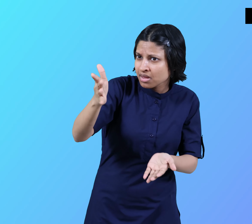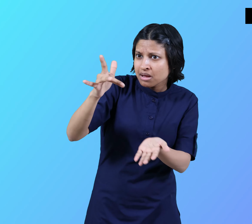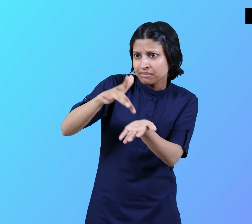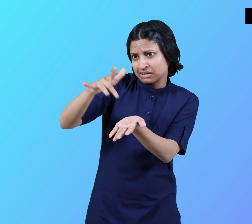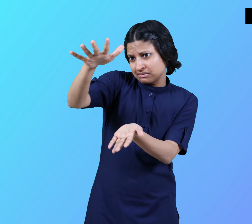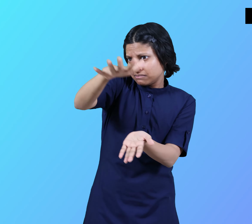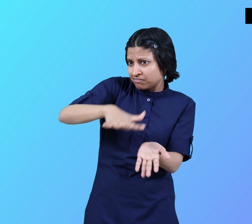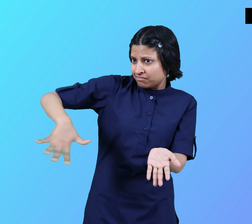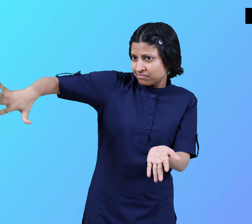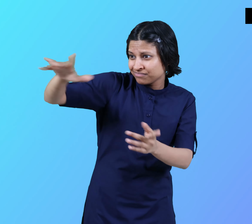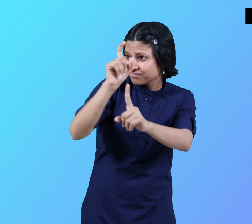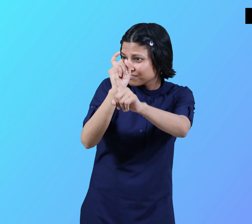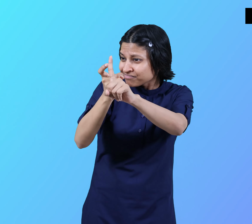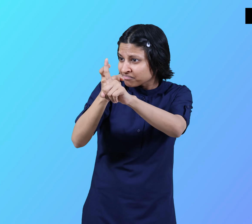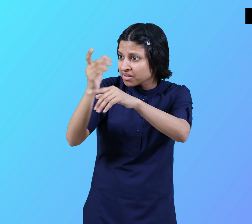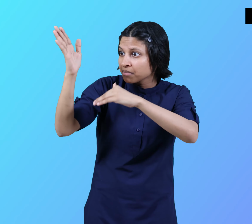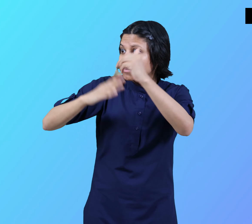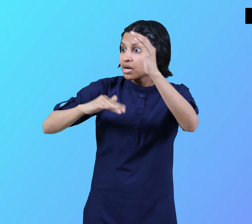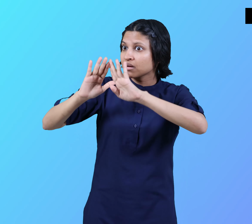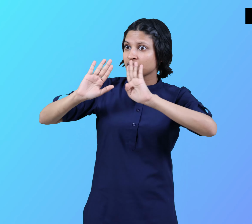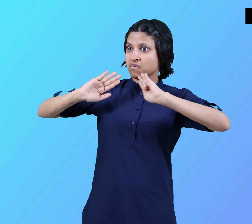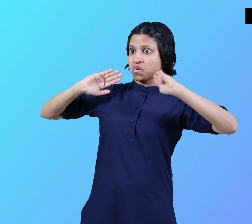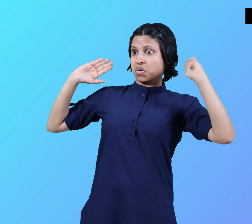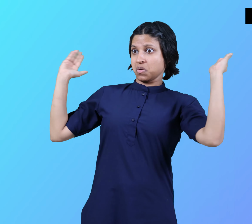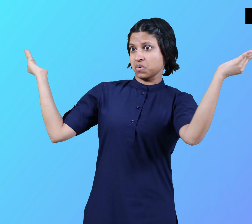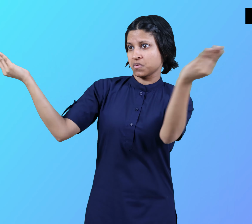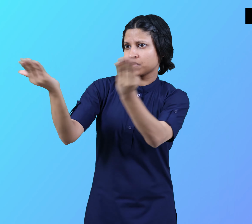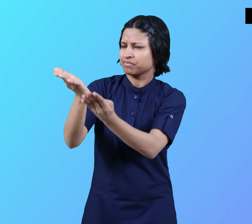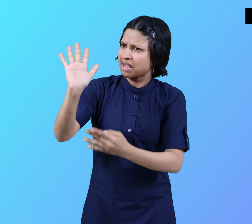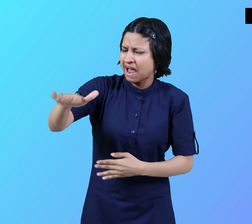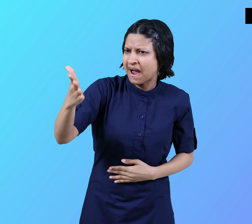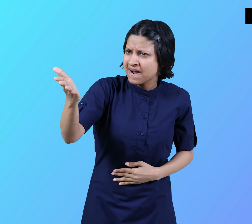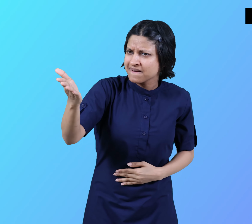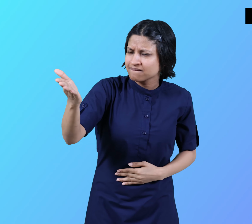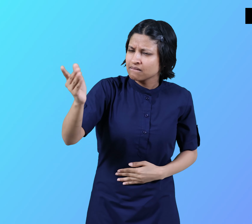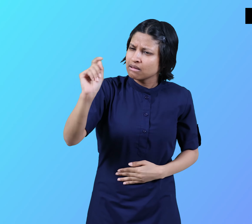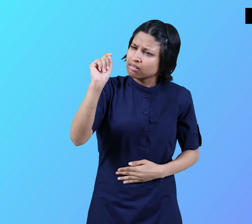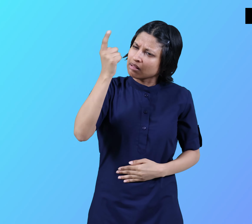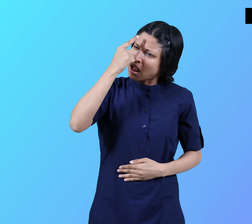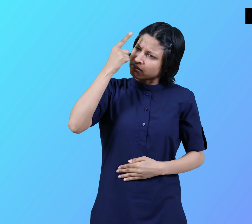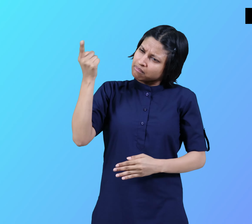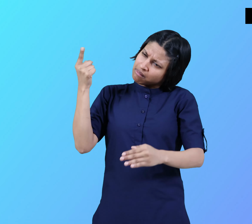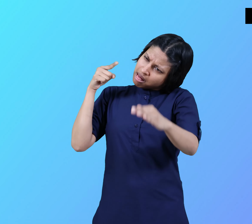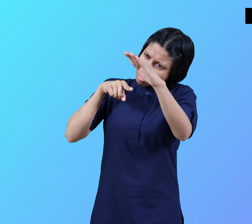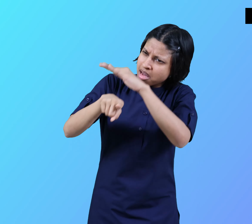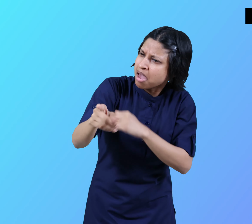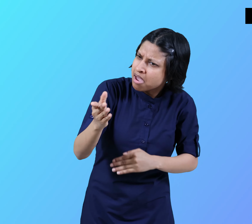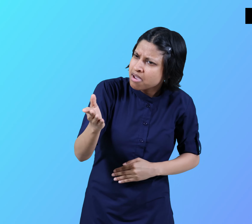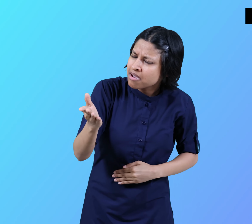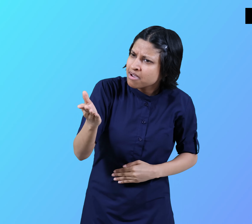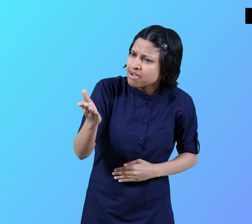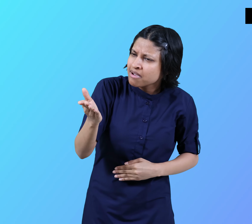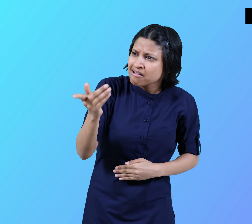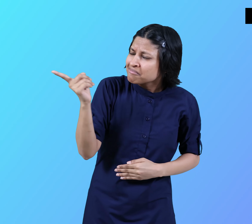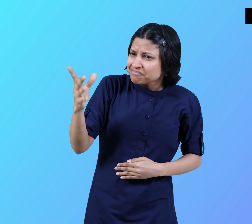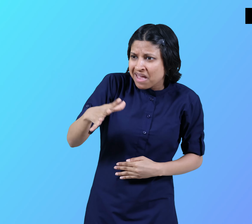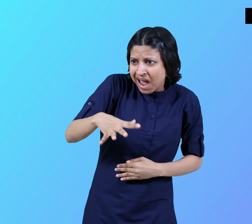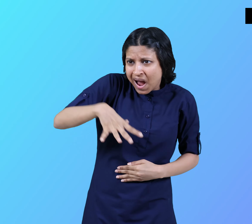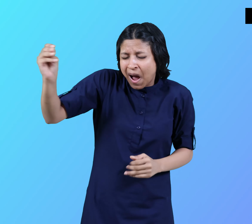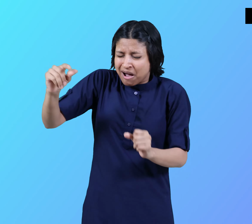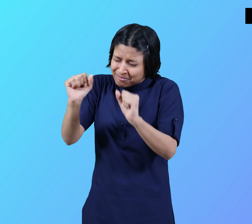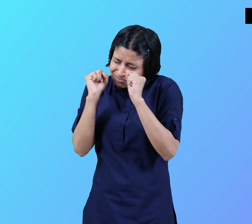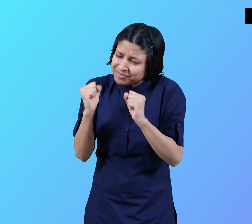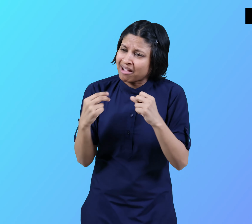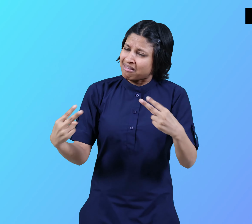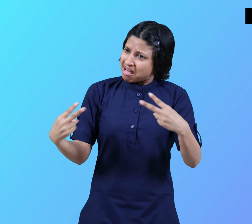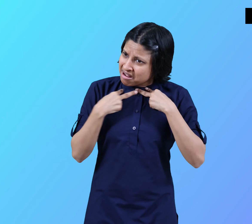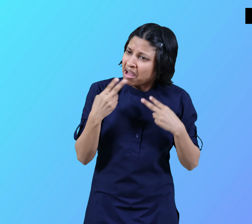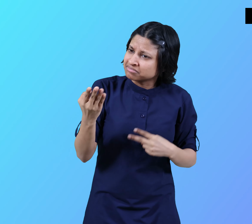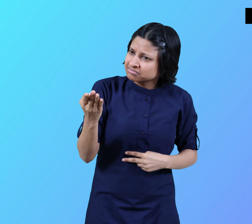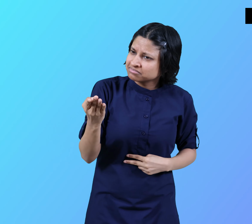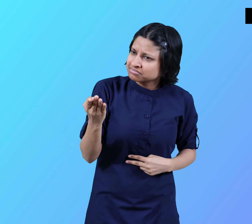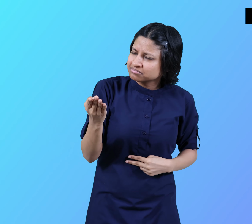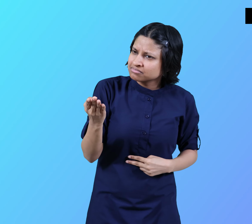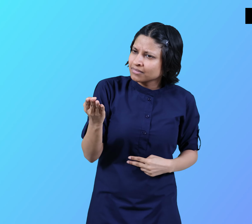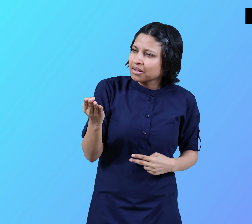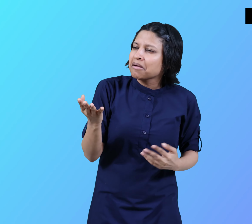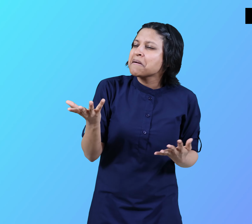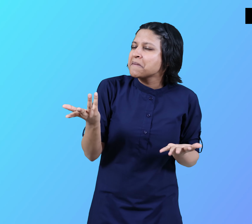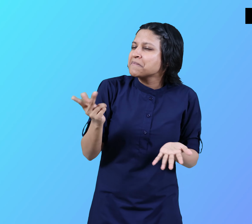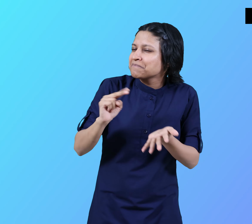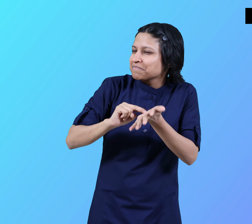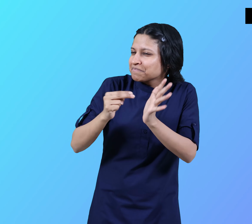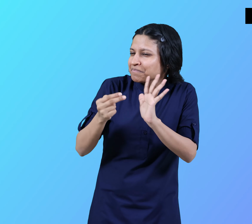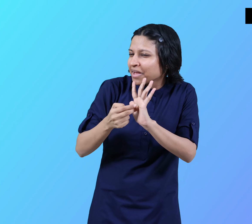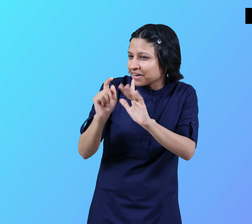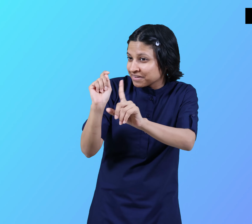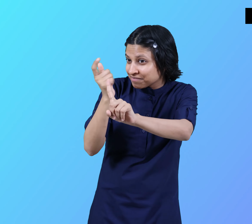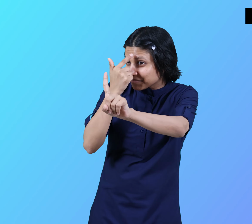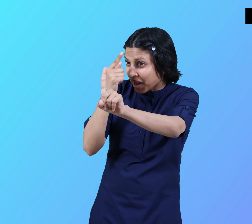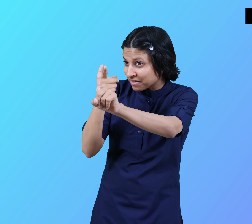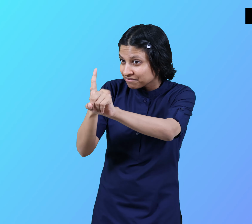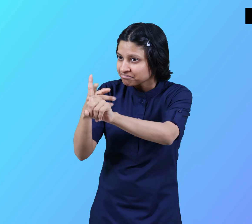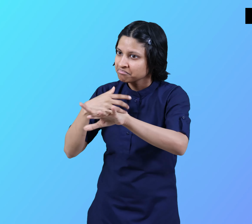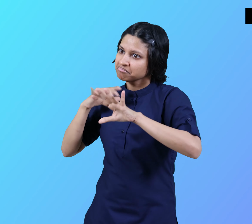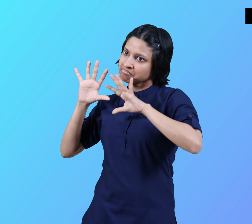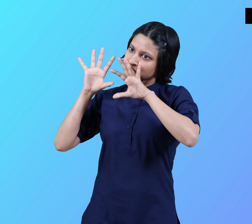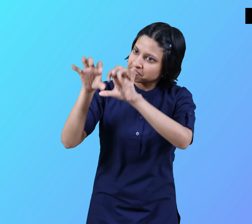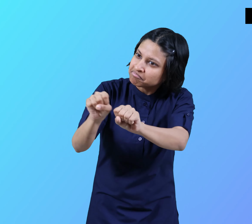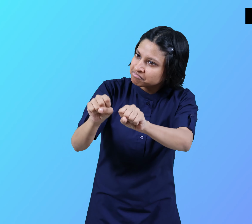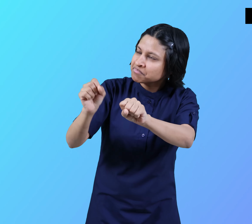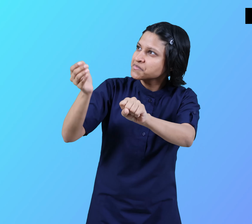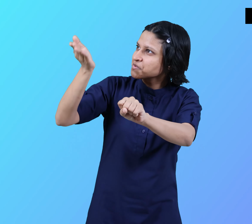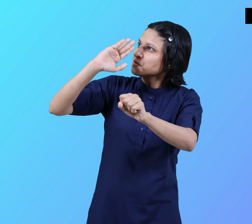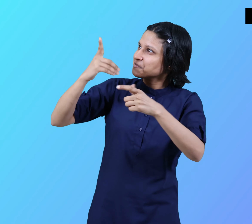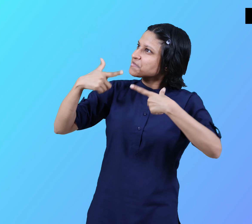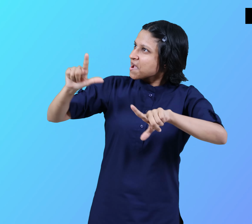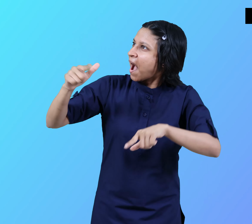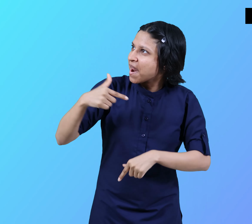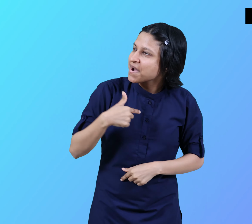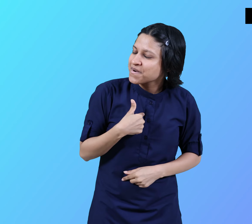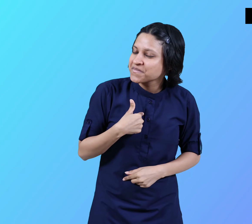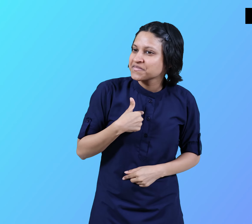Saul said, “God has given David to me. David trapped himself when he went into a city surrounded by a wall with gates and bars to lock them.”